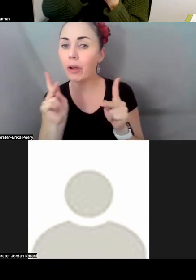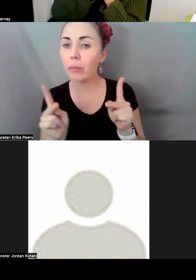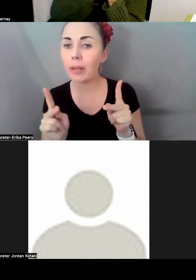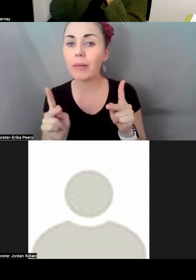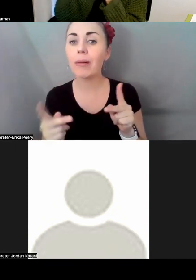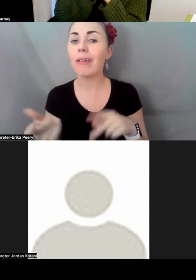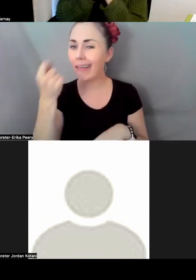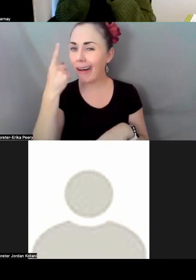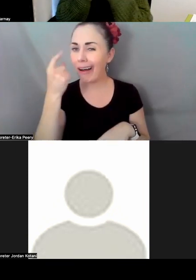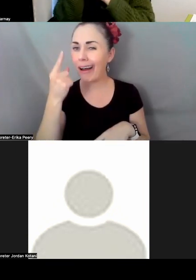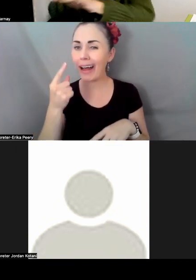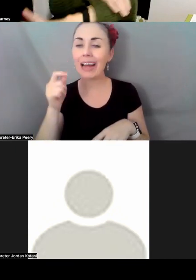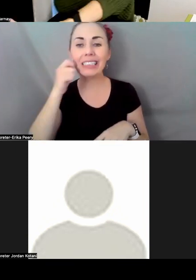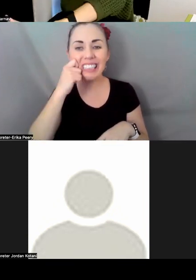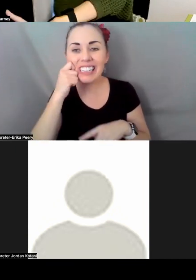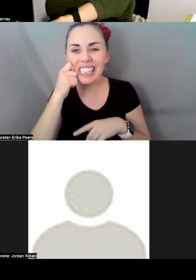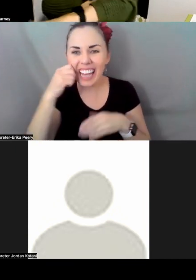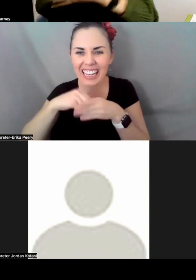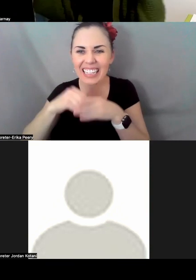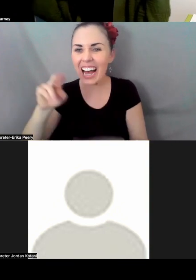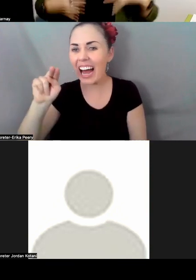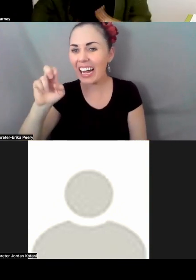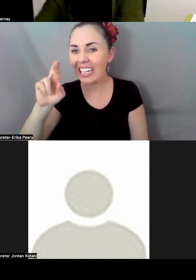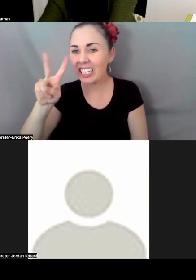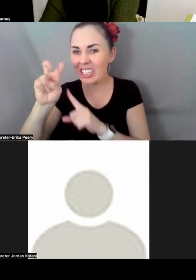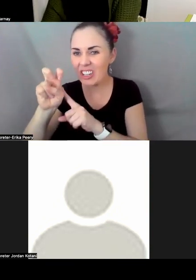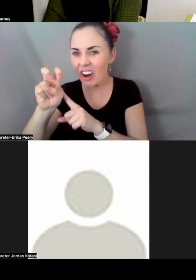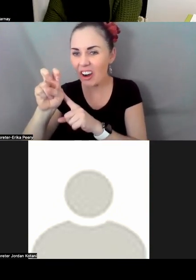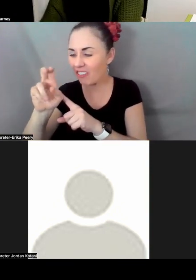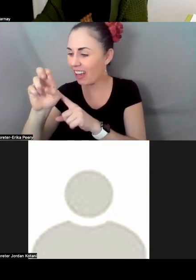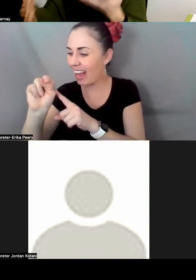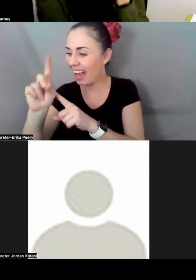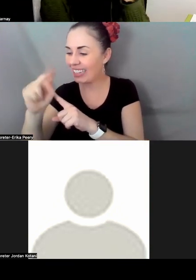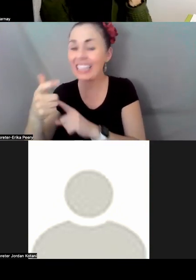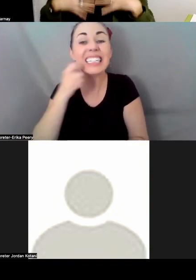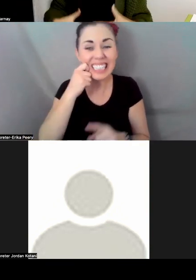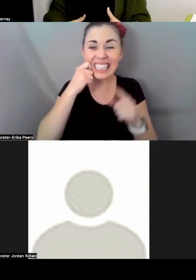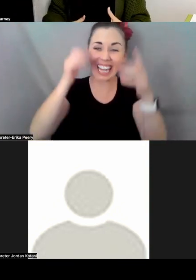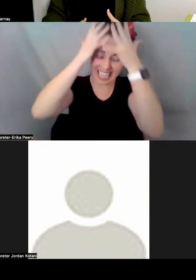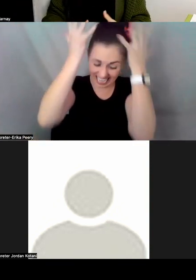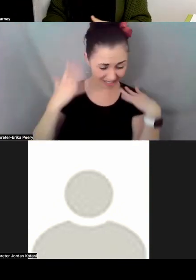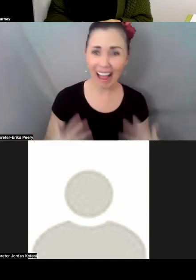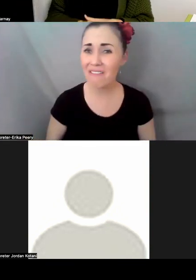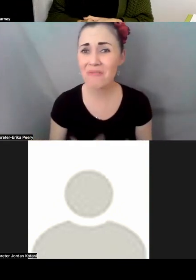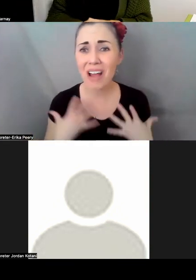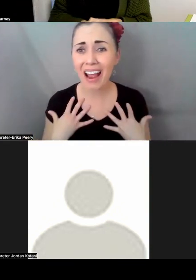have in our skin, and skin is the largest organ in our body. Nerve endings in our skin allows us